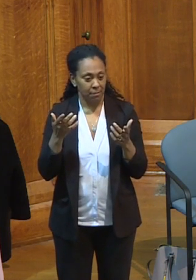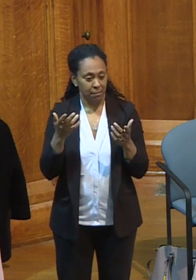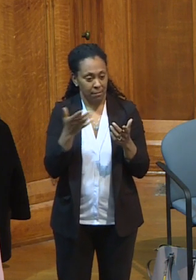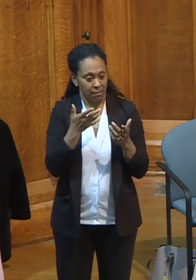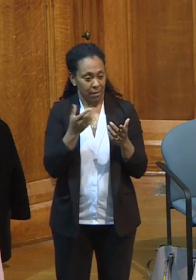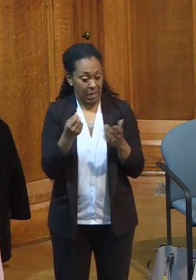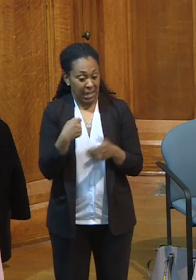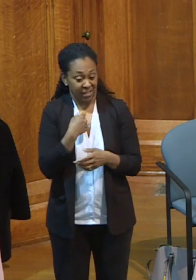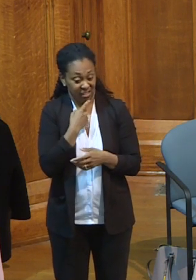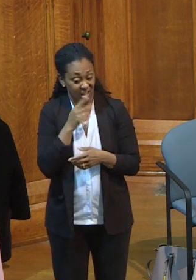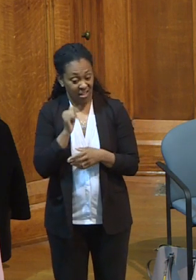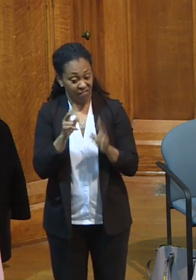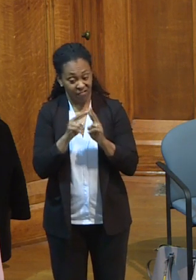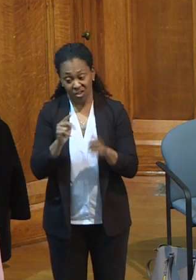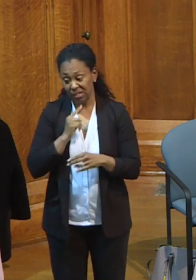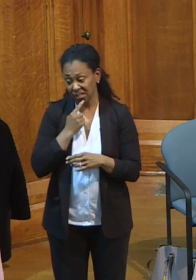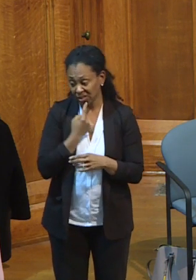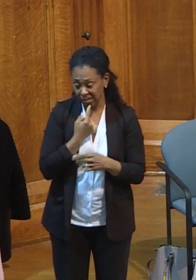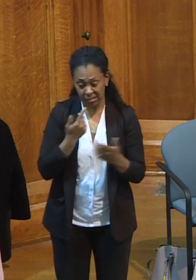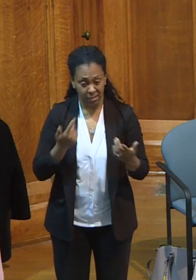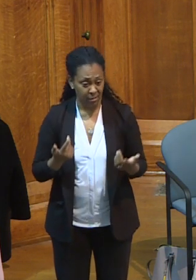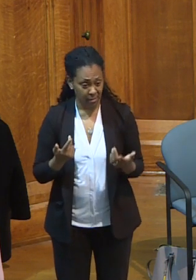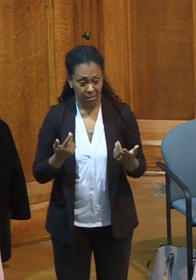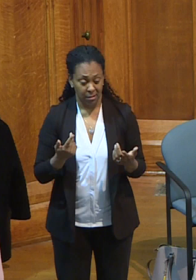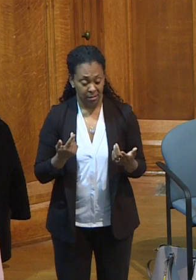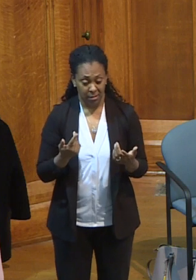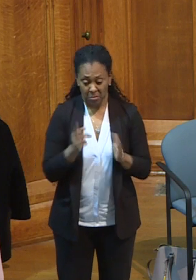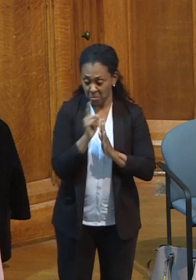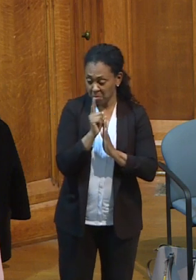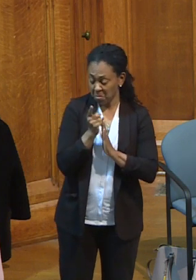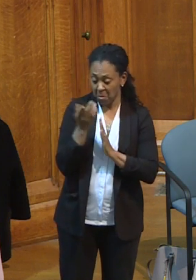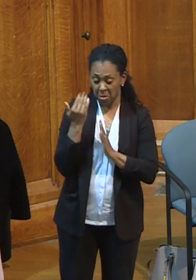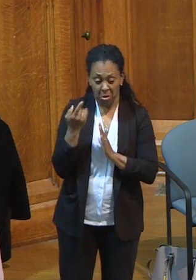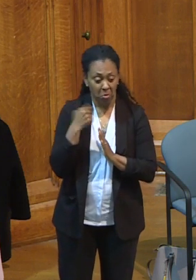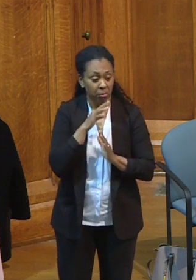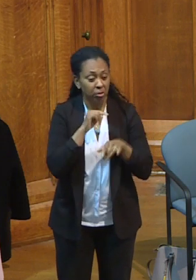I say that very seriously. A moment ago we were talking about the inadequacies